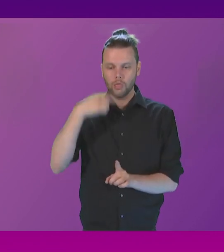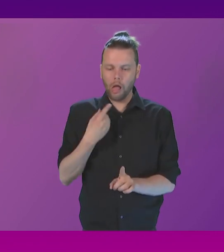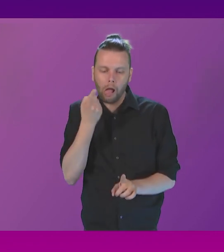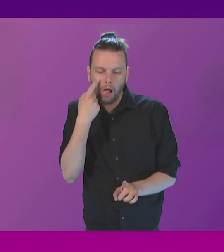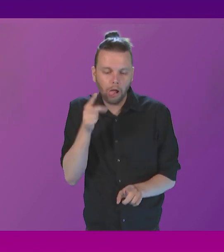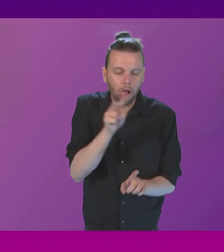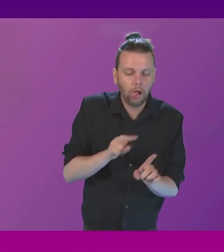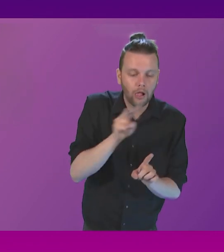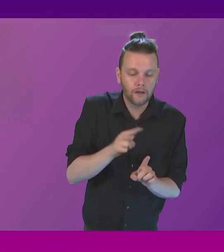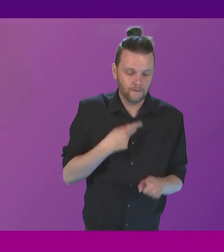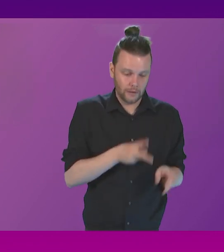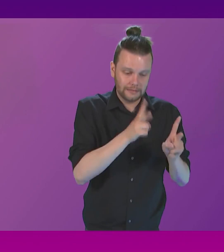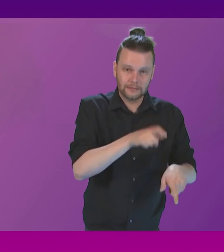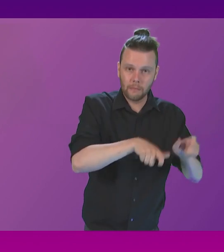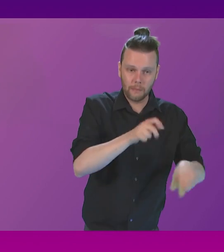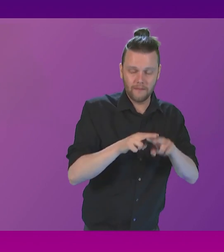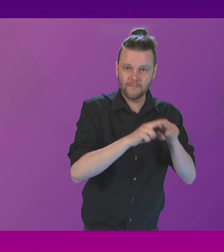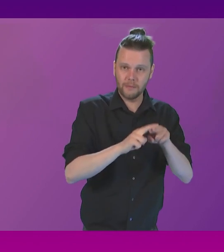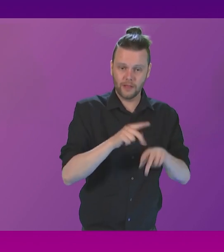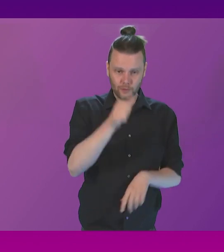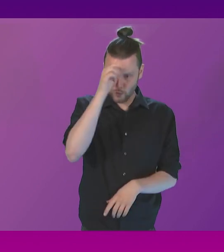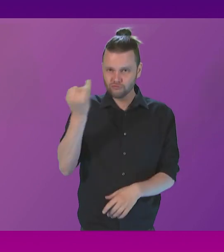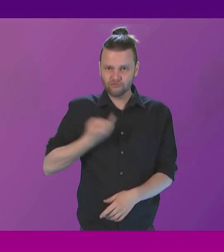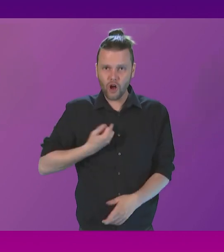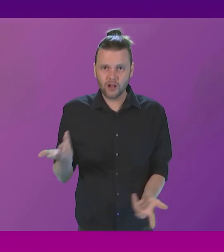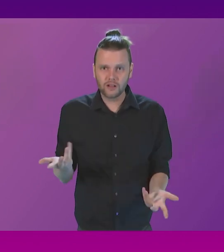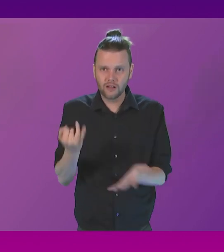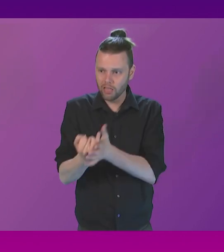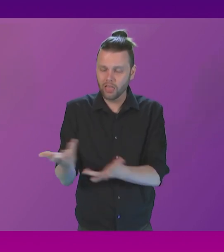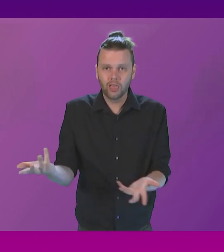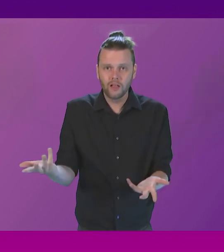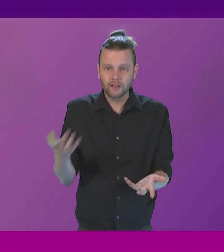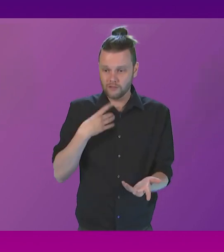families of dead patients is wrong; he simply needs to look to his conscience.